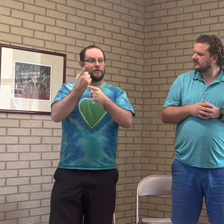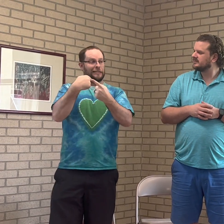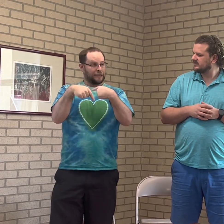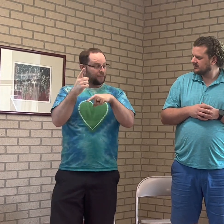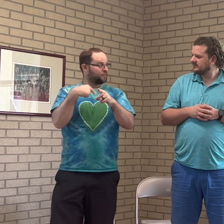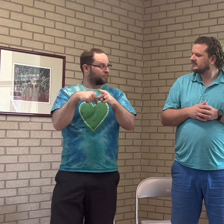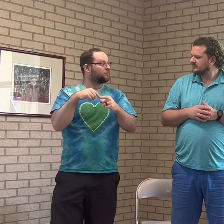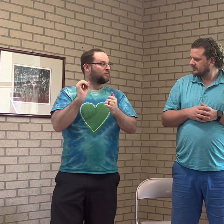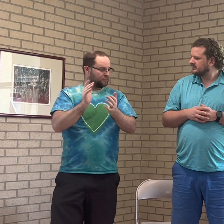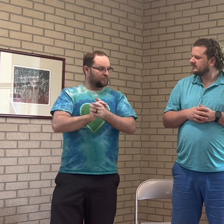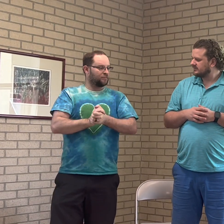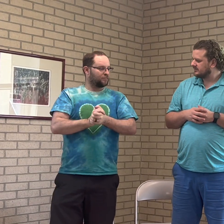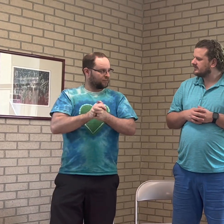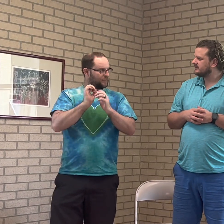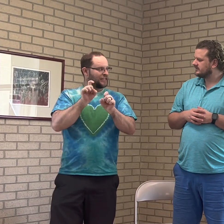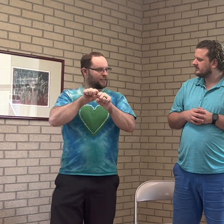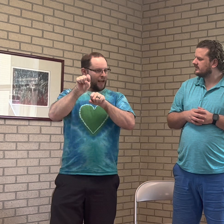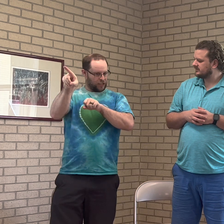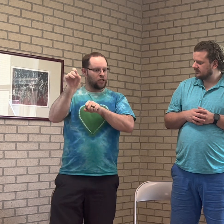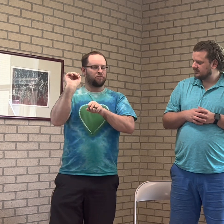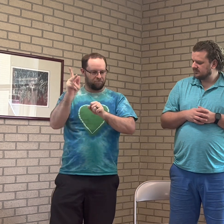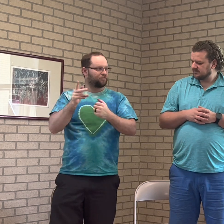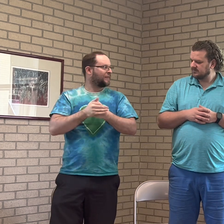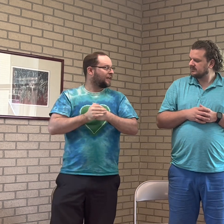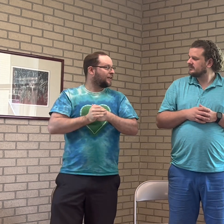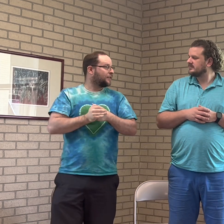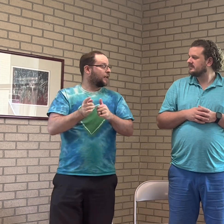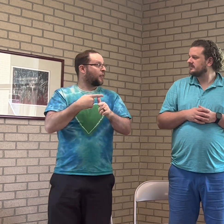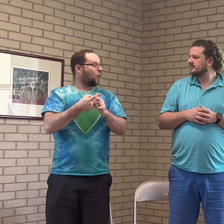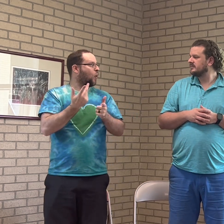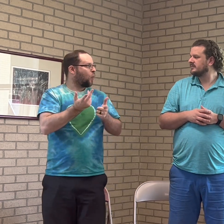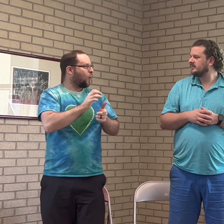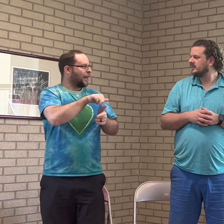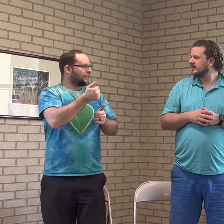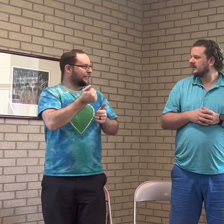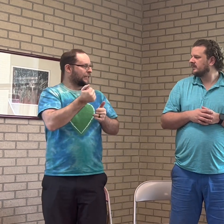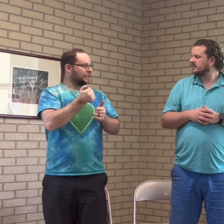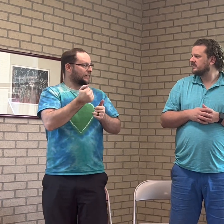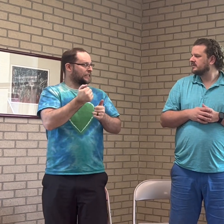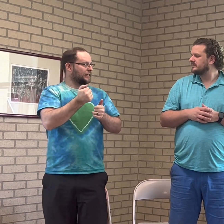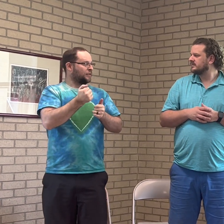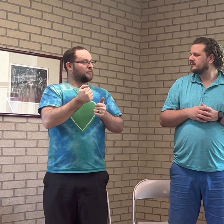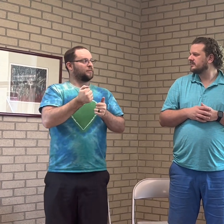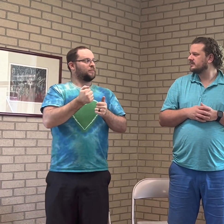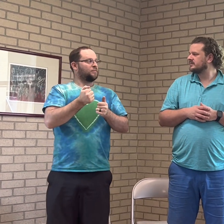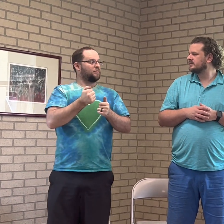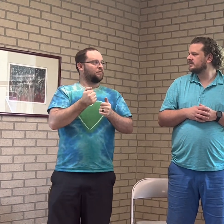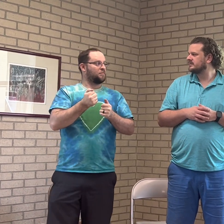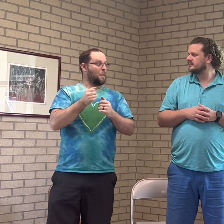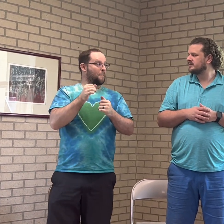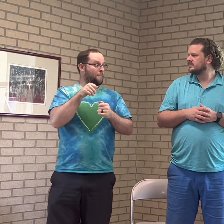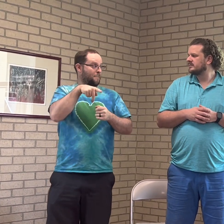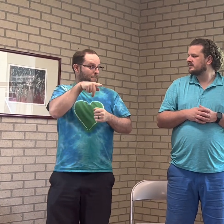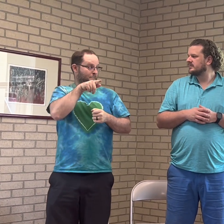Mr. Dixon: And then what else is in space...Planets? Child: Astroids?